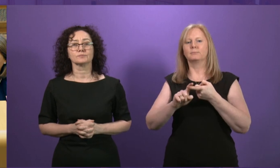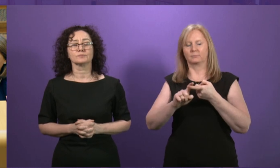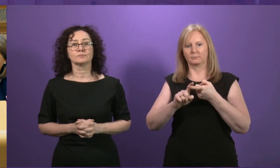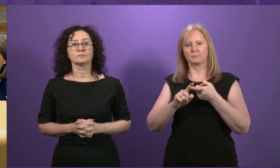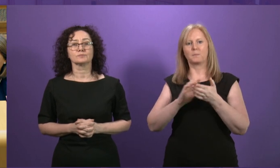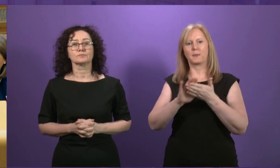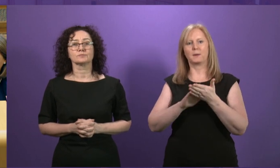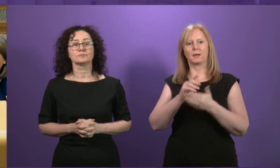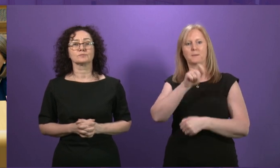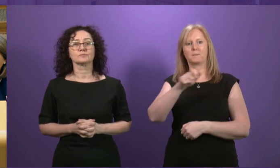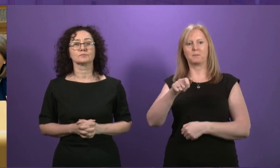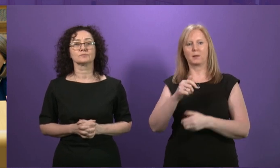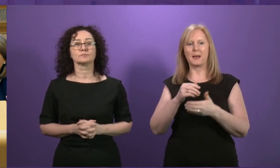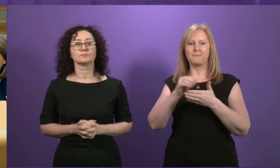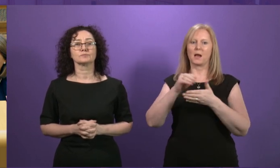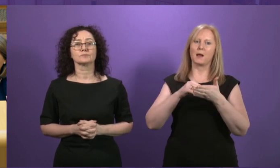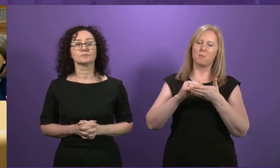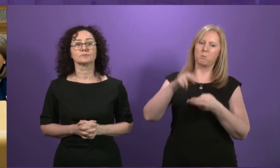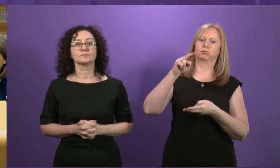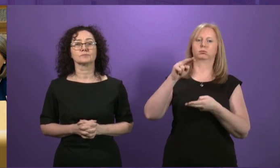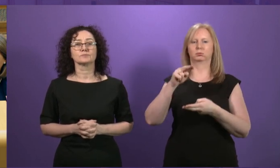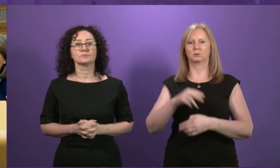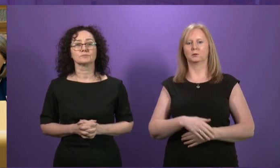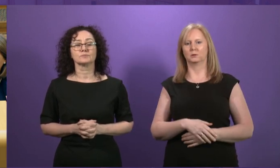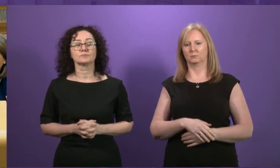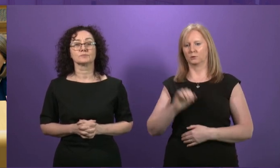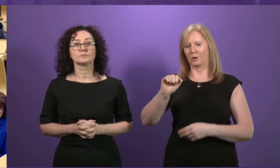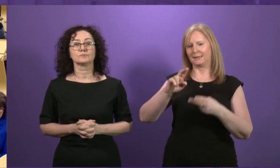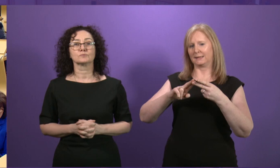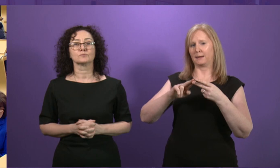That is the plan that the First Minister’s deputy leader launched this week.